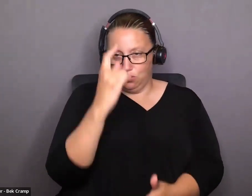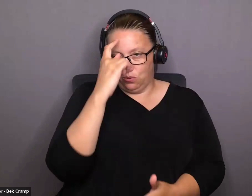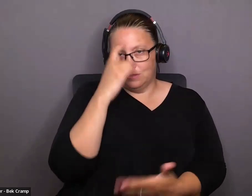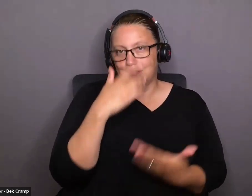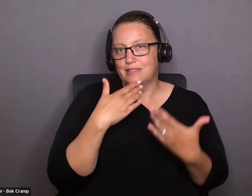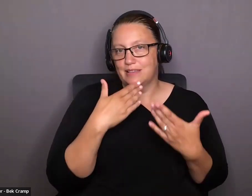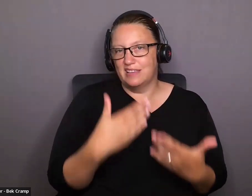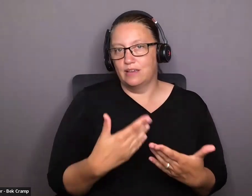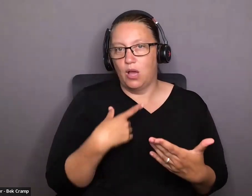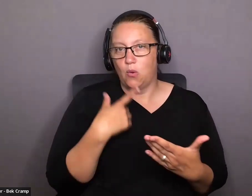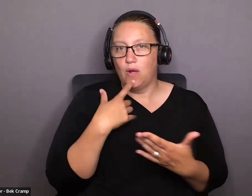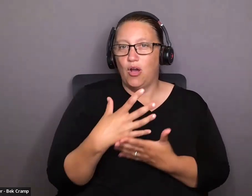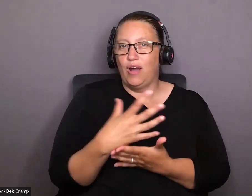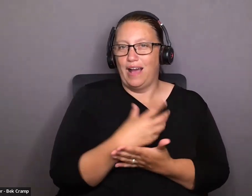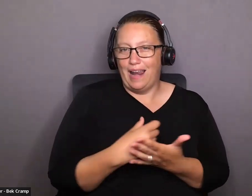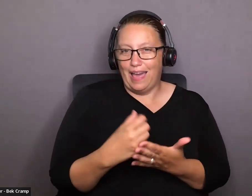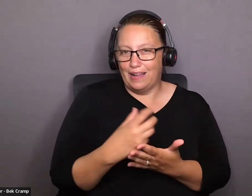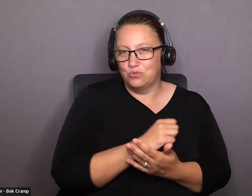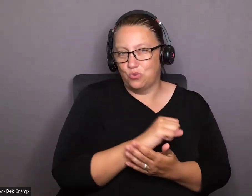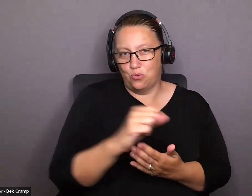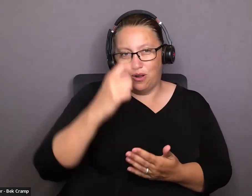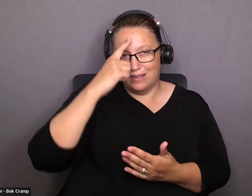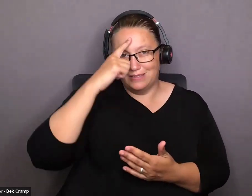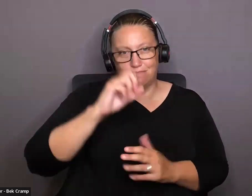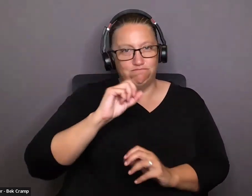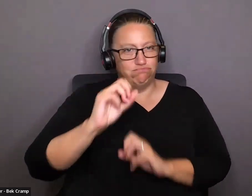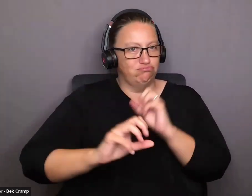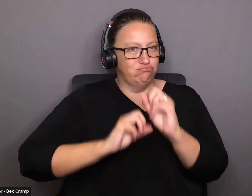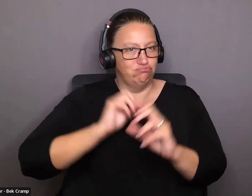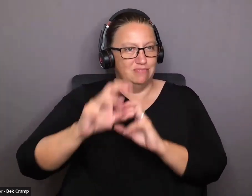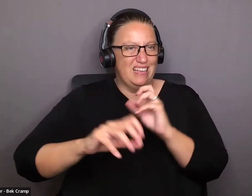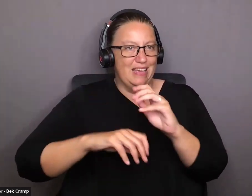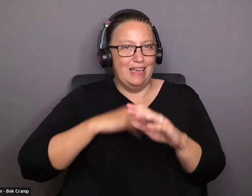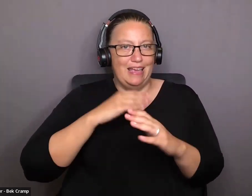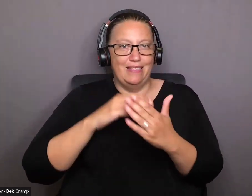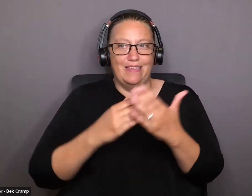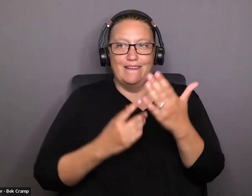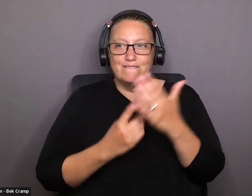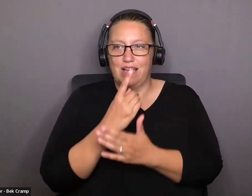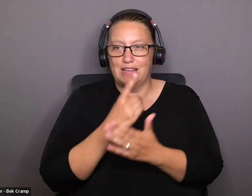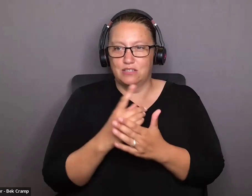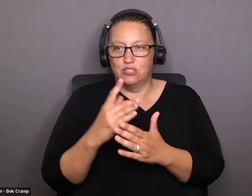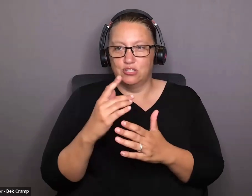We'll collect all of your ideas and include them in the event proceedings to guide future